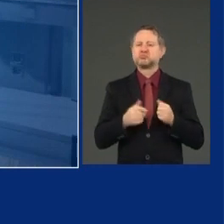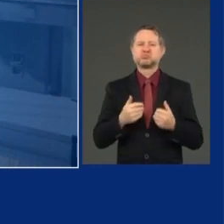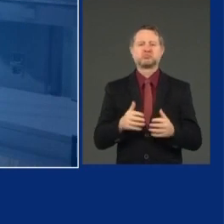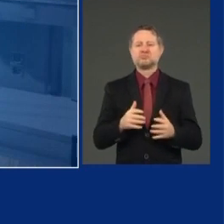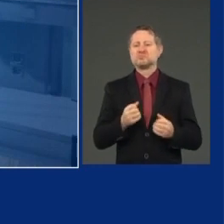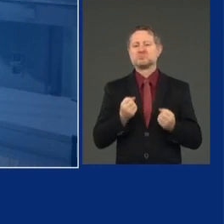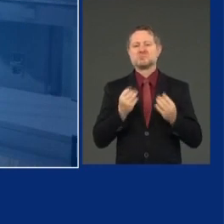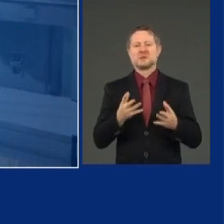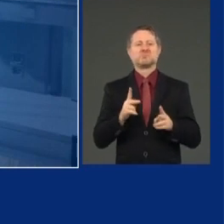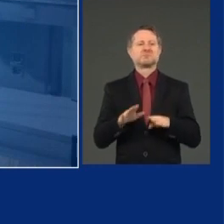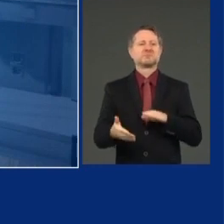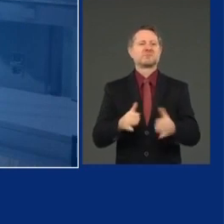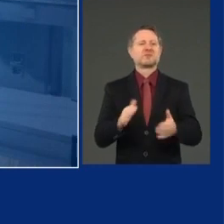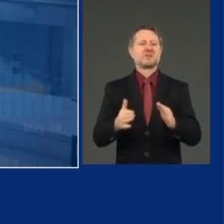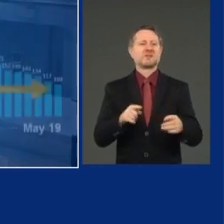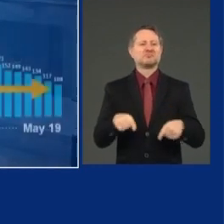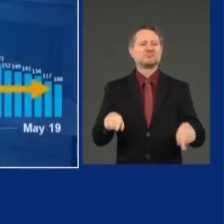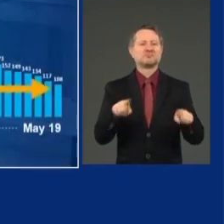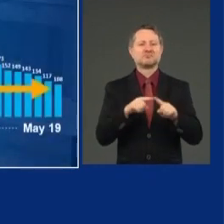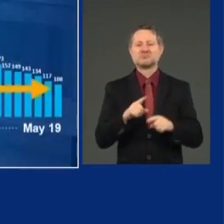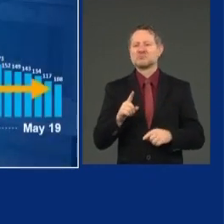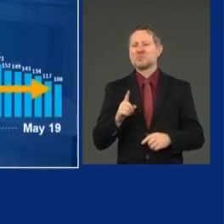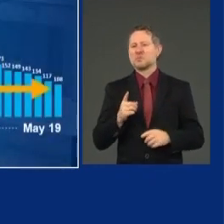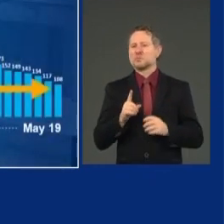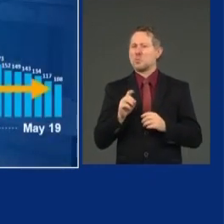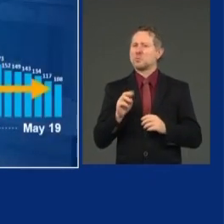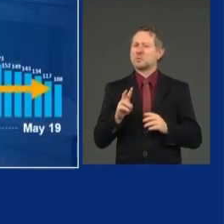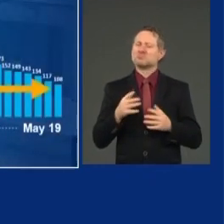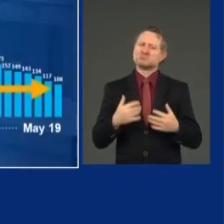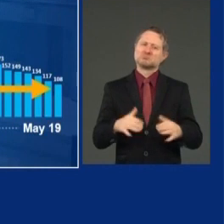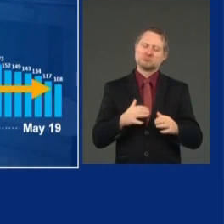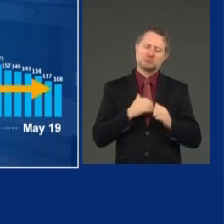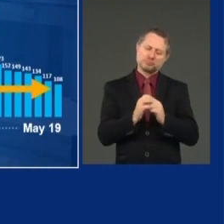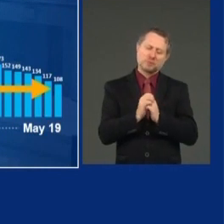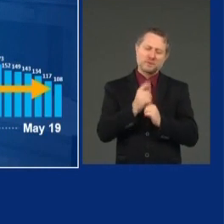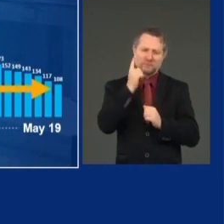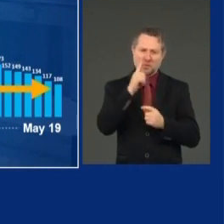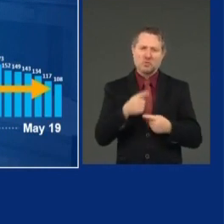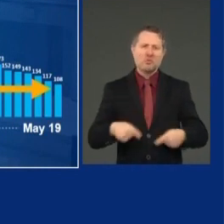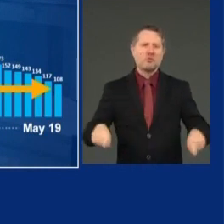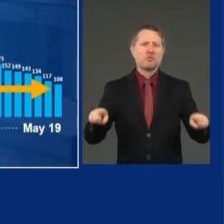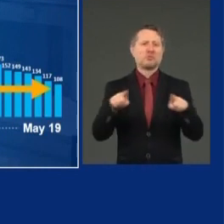BUT THIS IS A PAINFUL, PAINFUL,